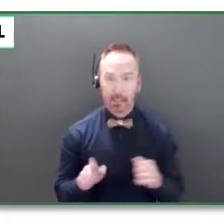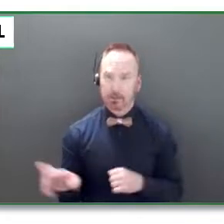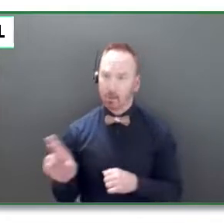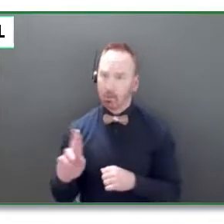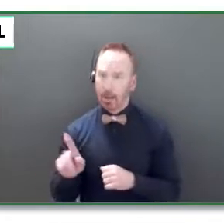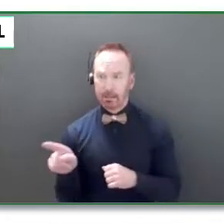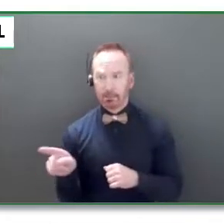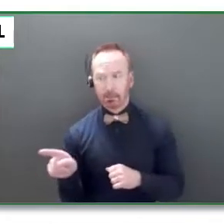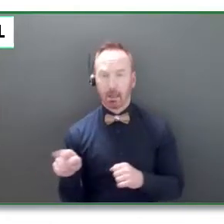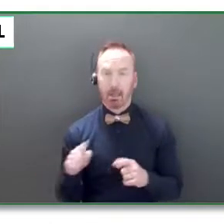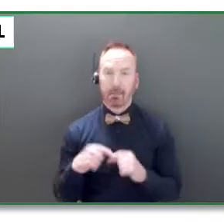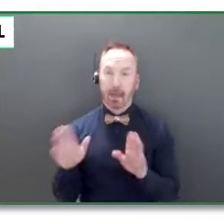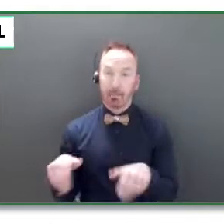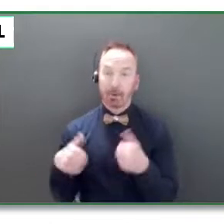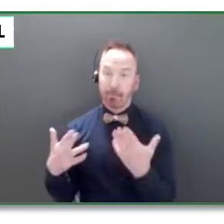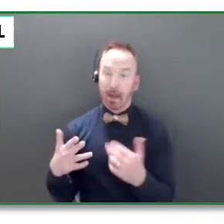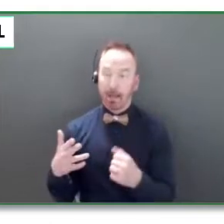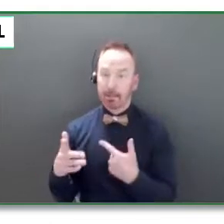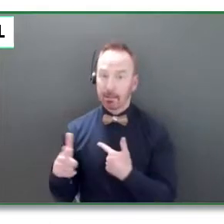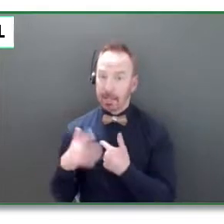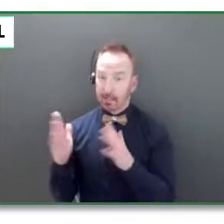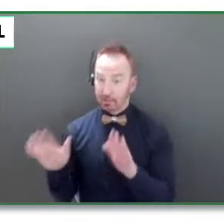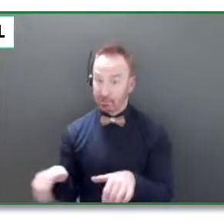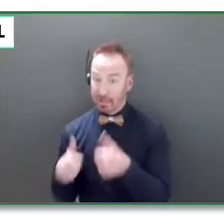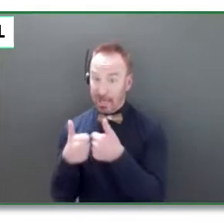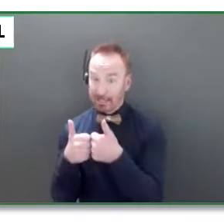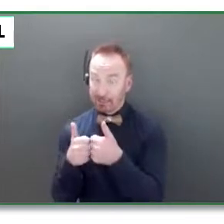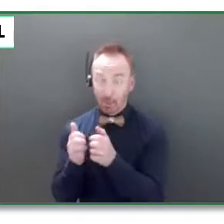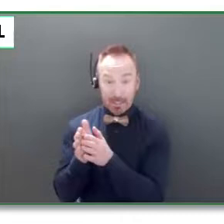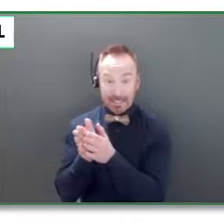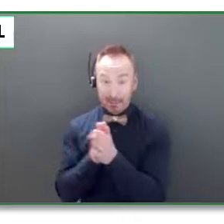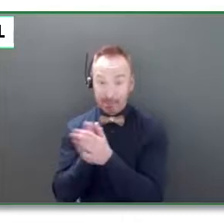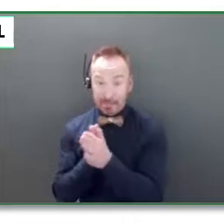an adequate level of challenge and interest for Lily?